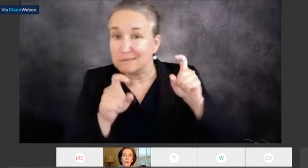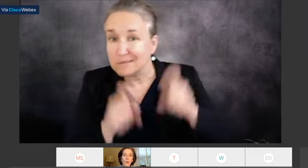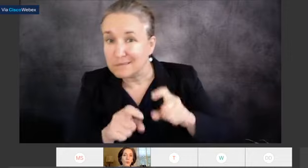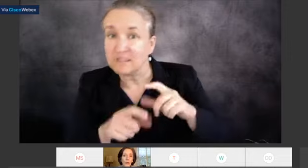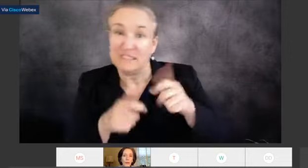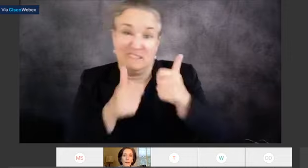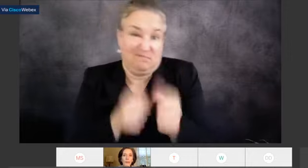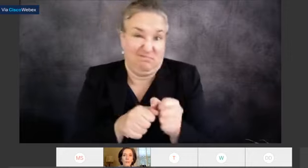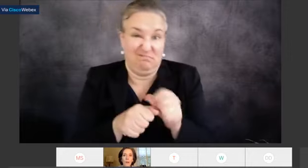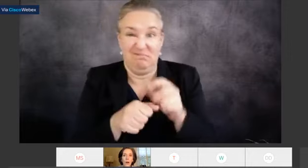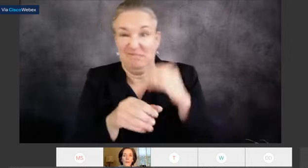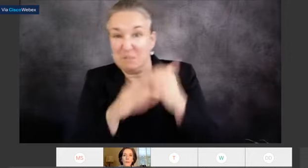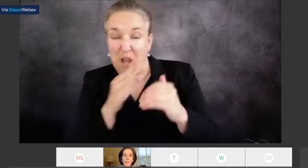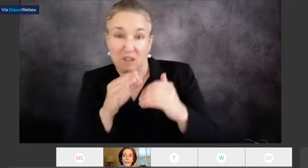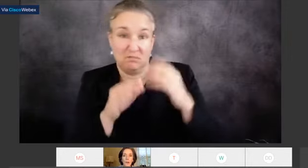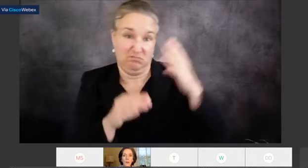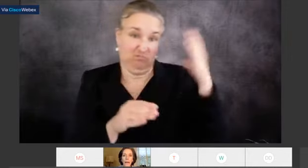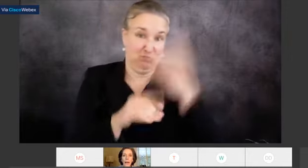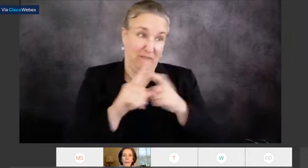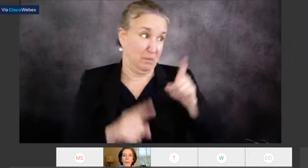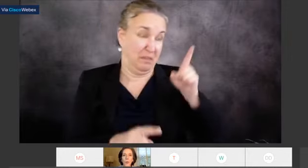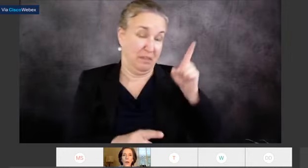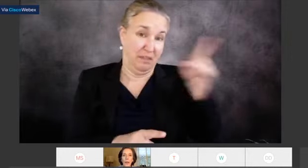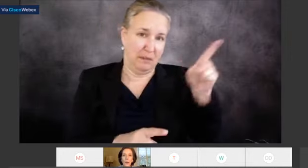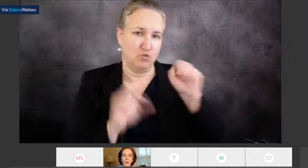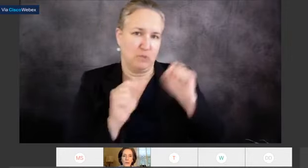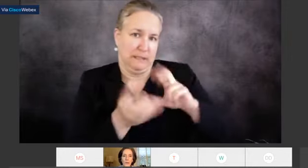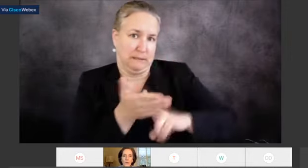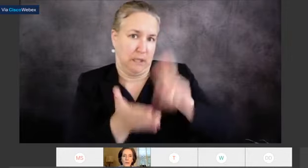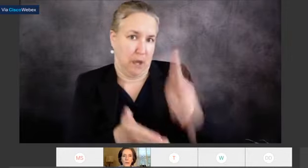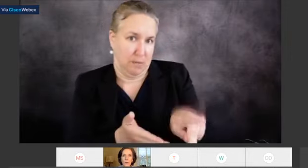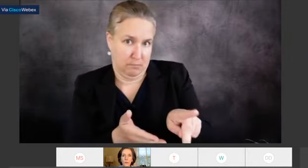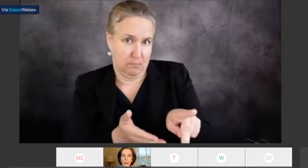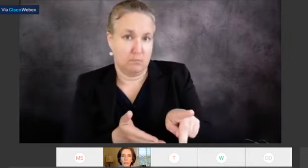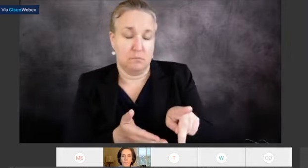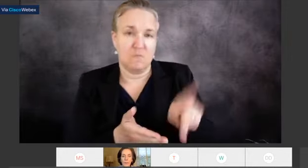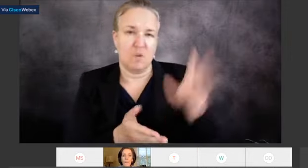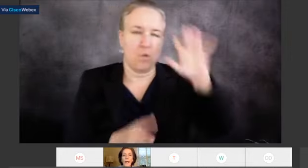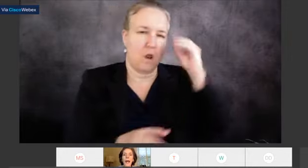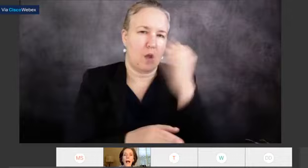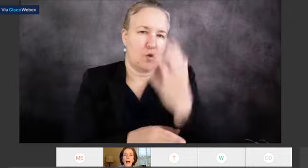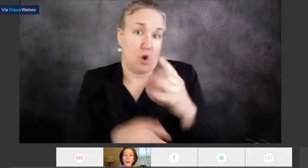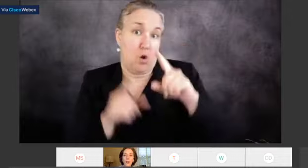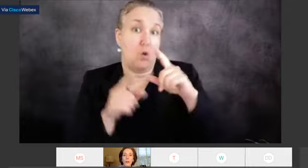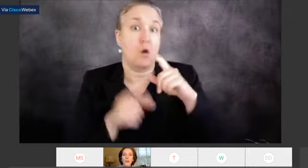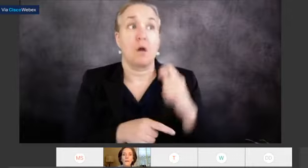directly from the mako lab when your test result is ready i urge you to